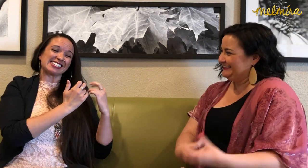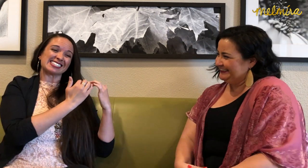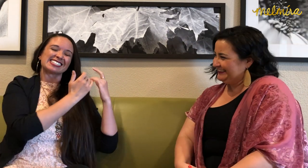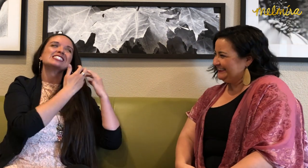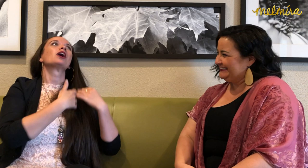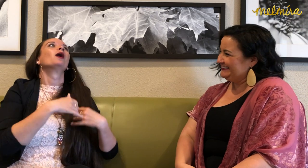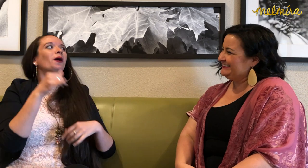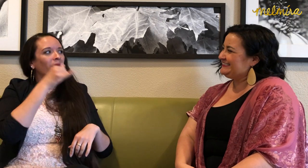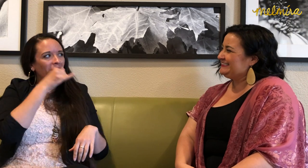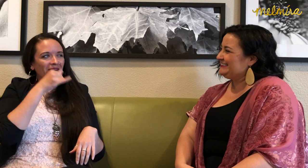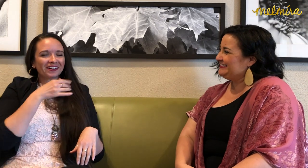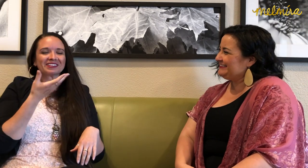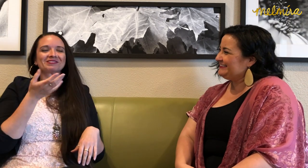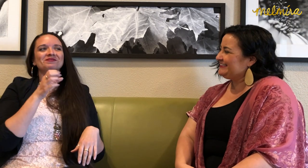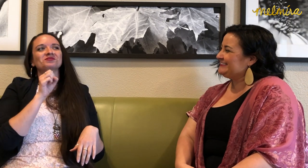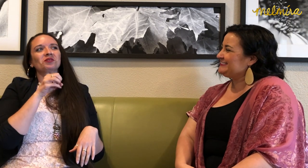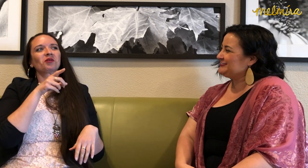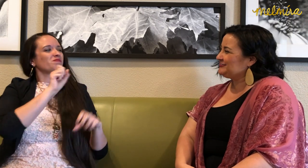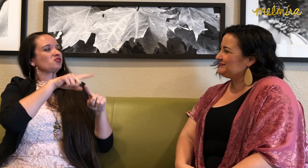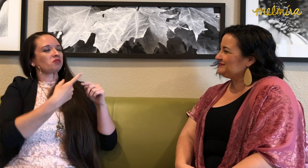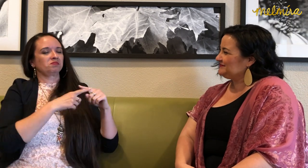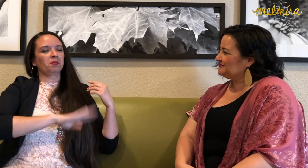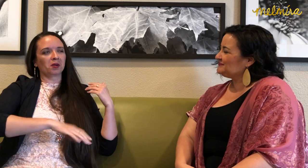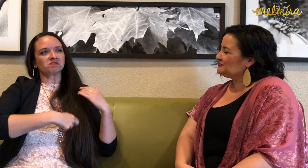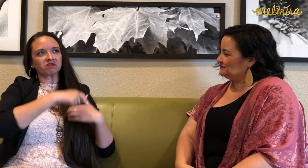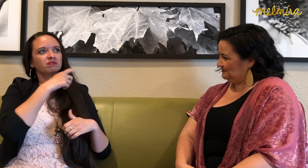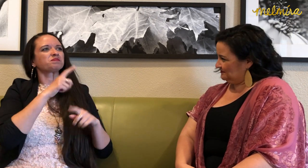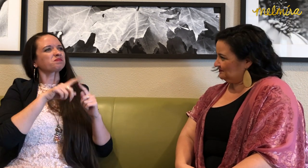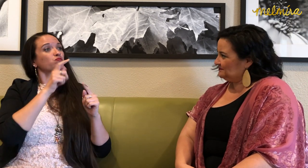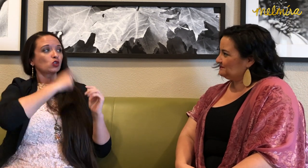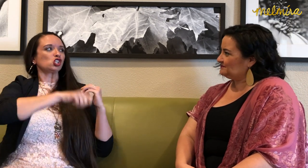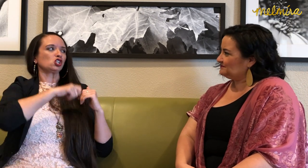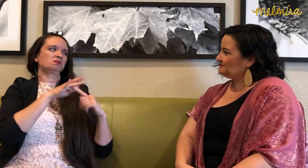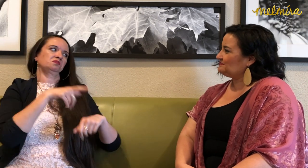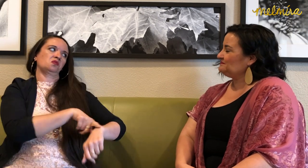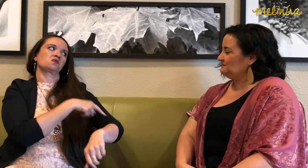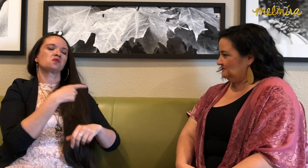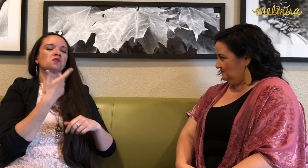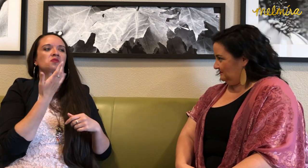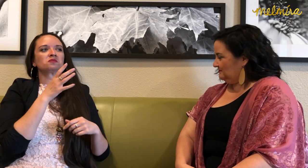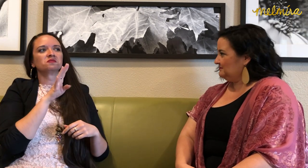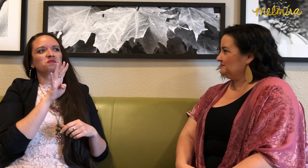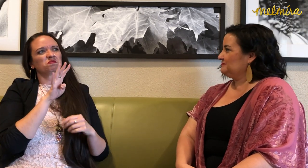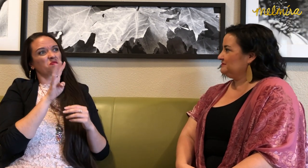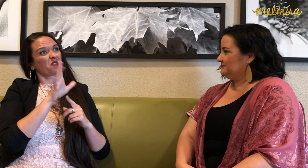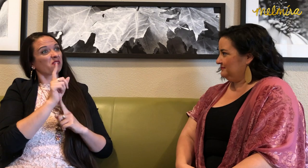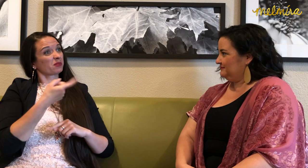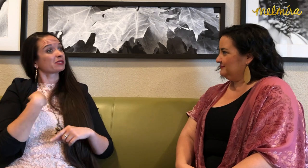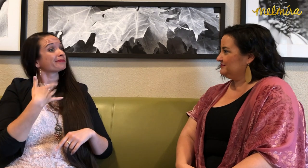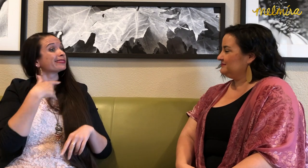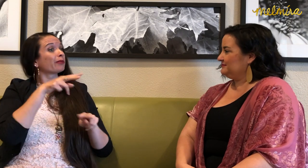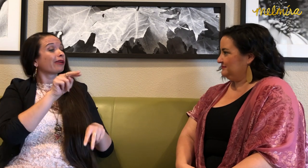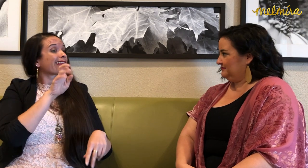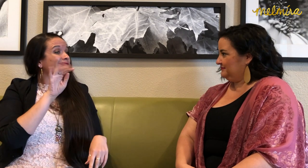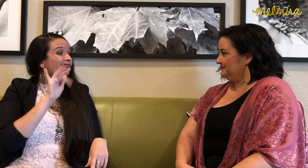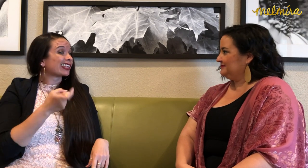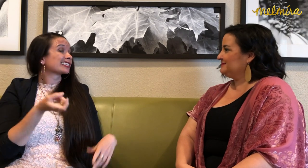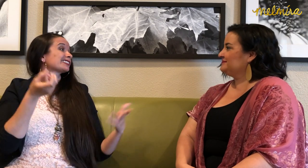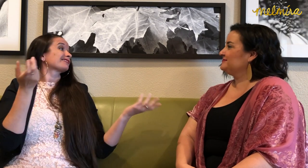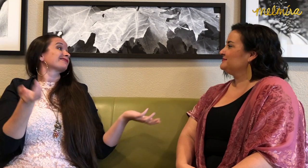I had to smooth it out, that took a lot of work! But yeah, I start at the bottom. Brushing tends to take a long time. 45 minutes, and I tend to watch Netflix,